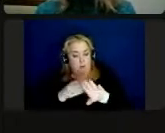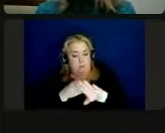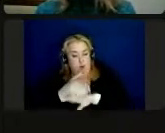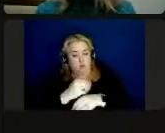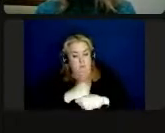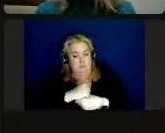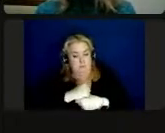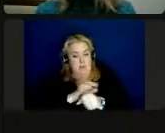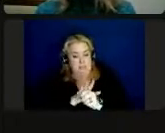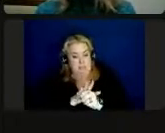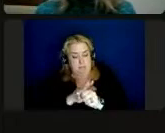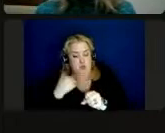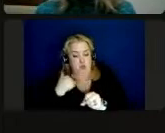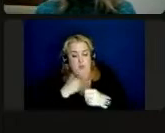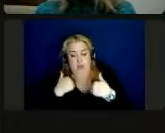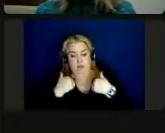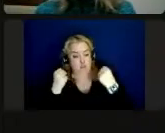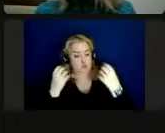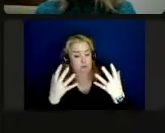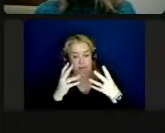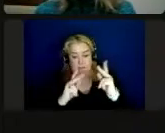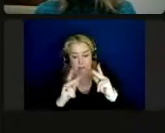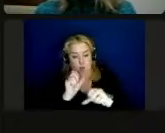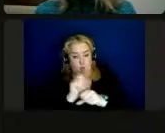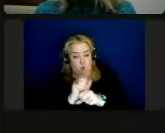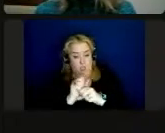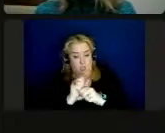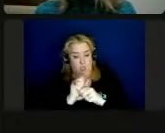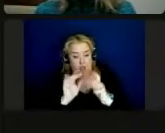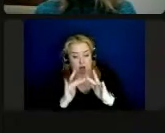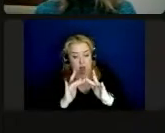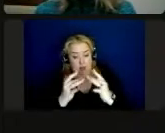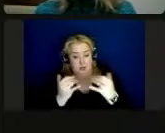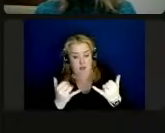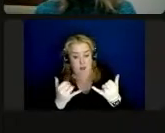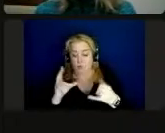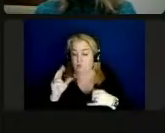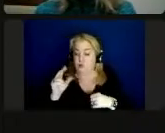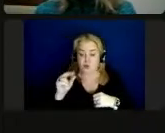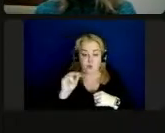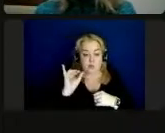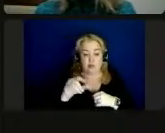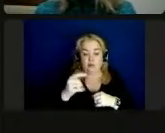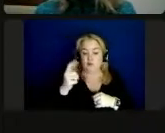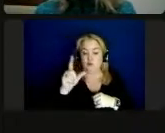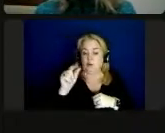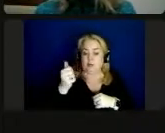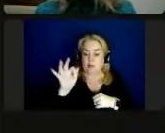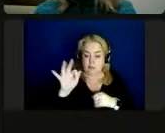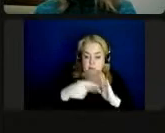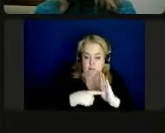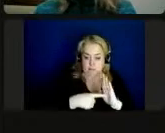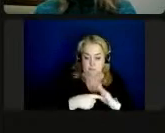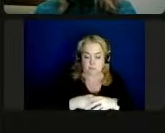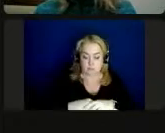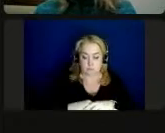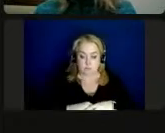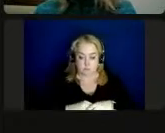THE SALE OF THE CITY SERVICES ALSO THE JOSH DOES THAT TAKE